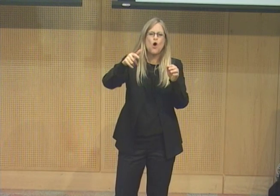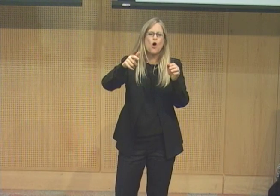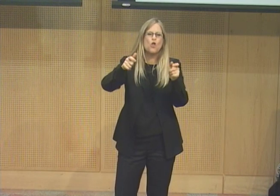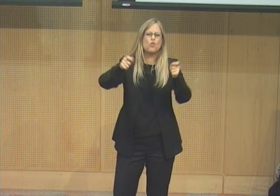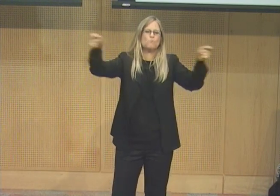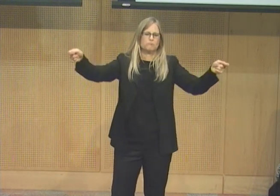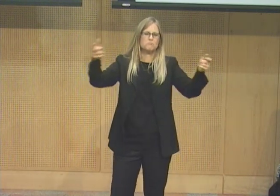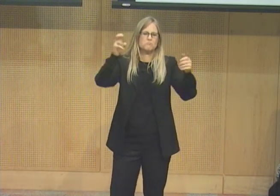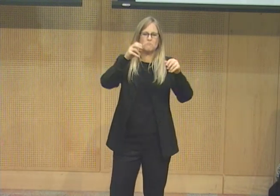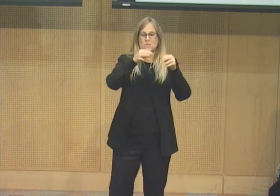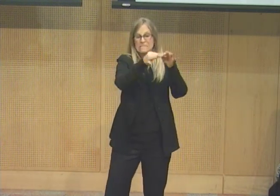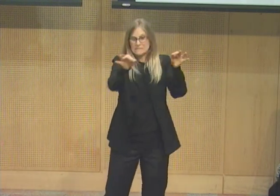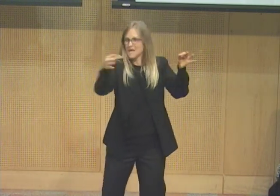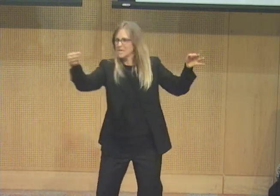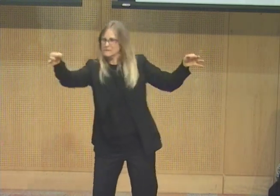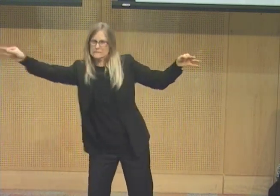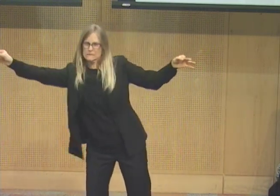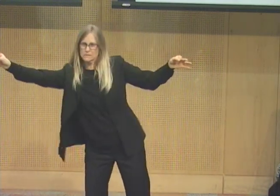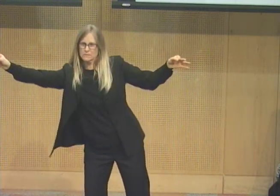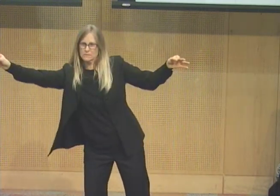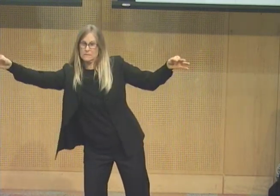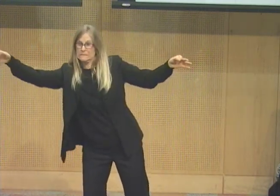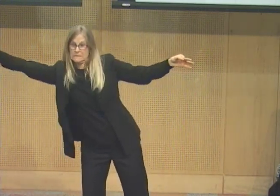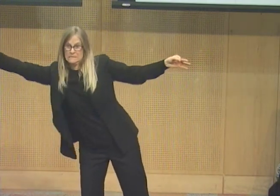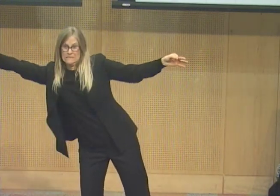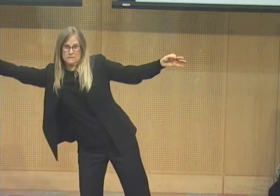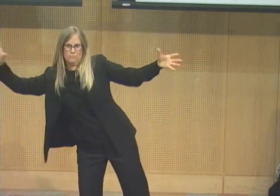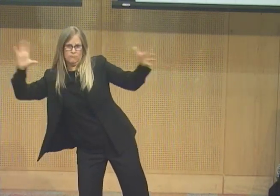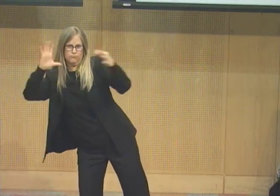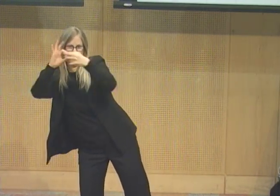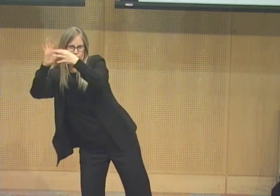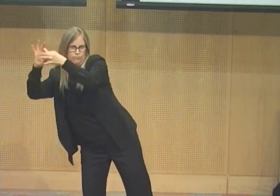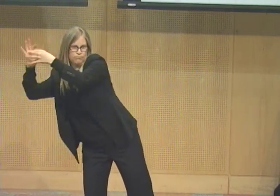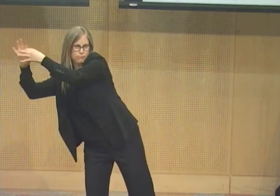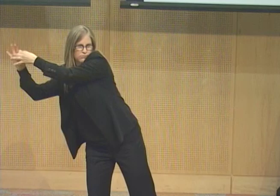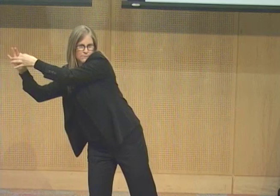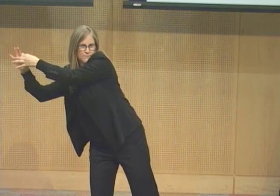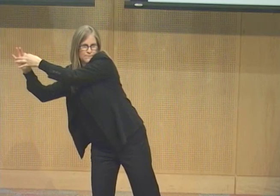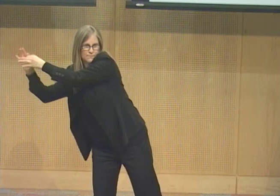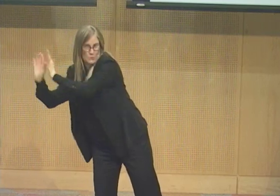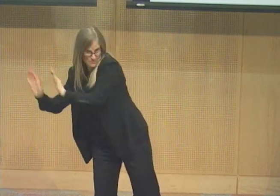Local coherence is intra-sentential coherence,